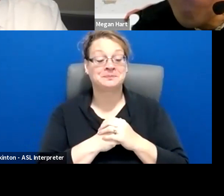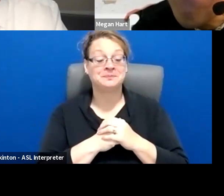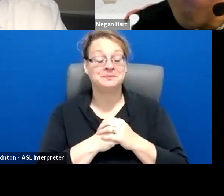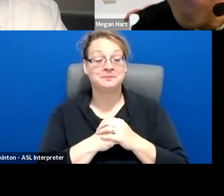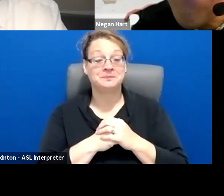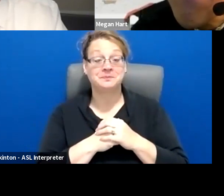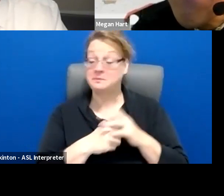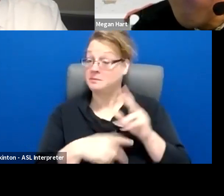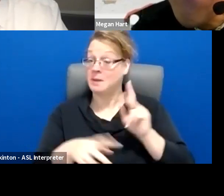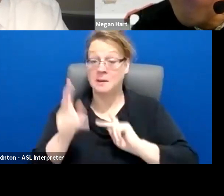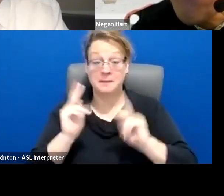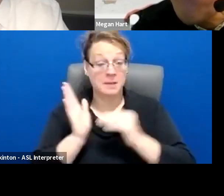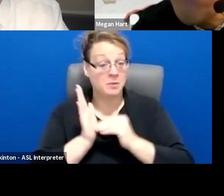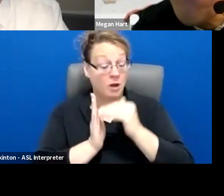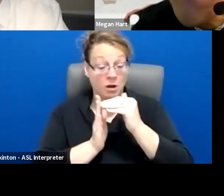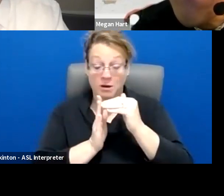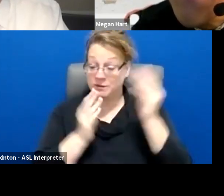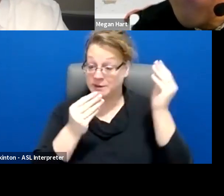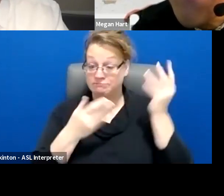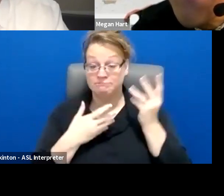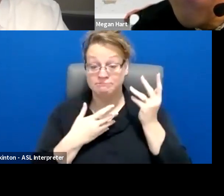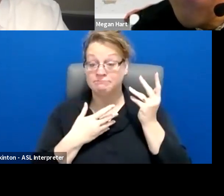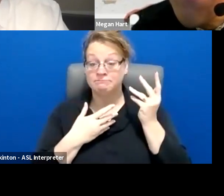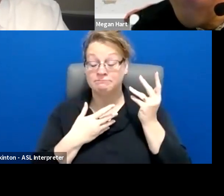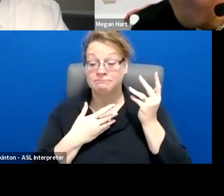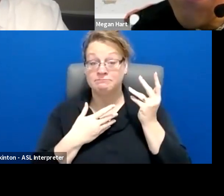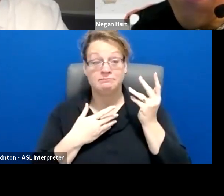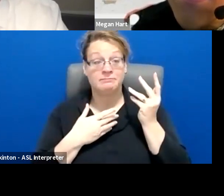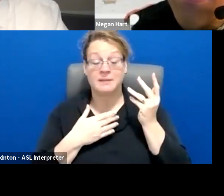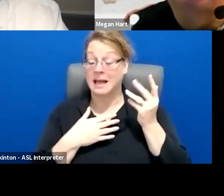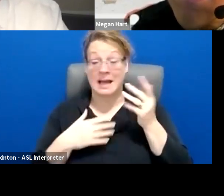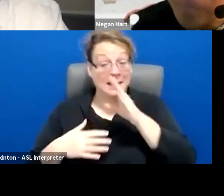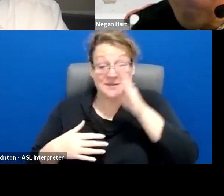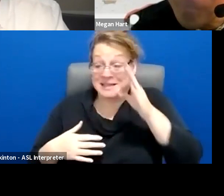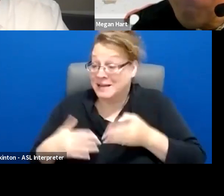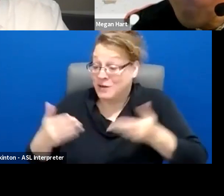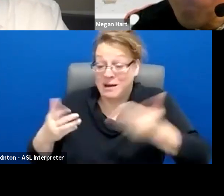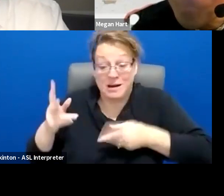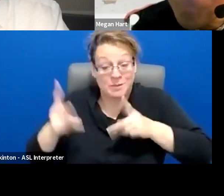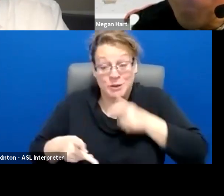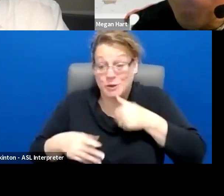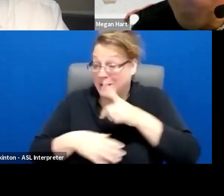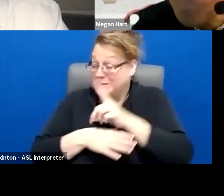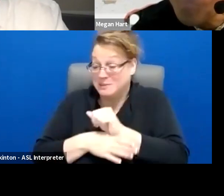We have one more question and it is my favorite question today.